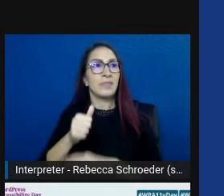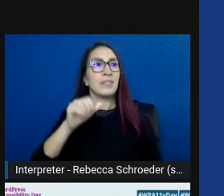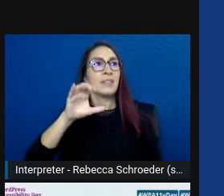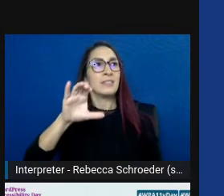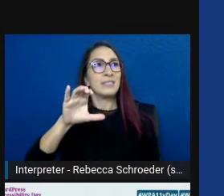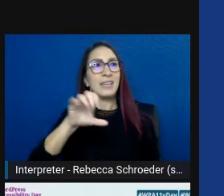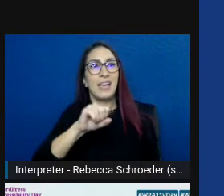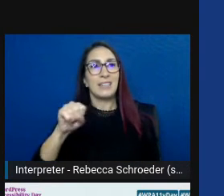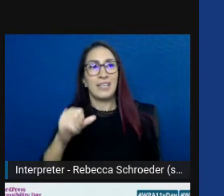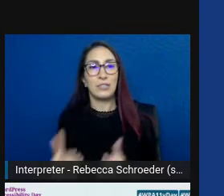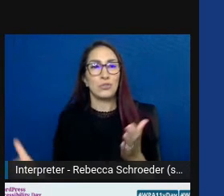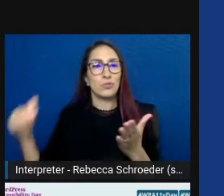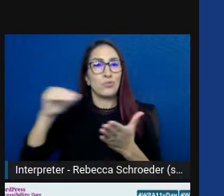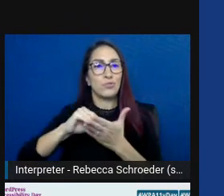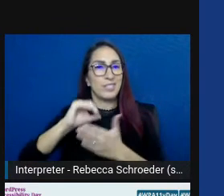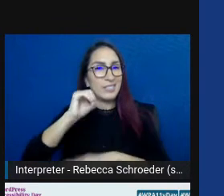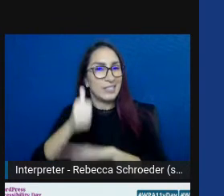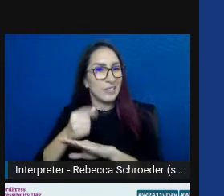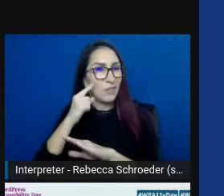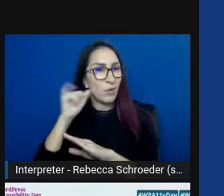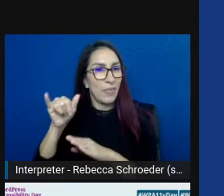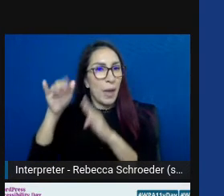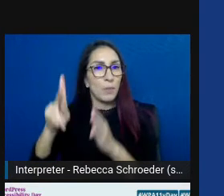for this person with ADHD.